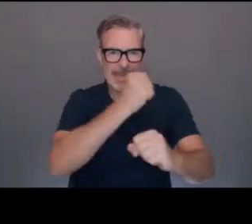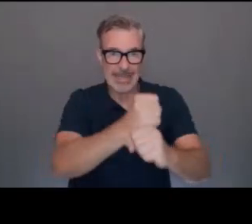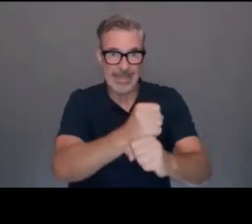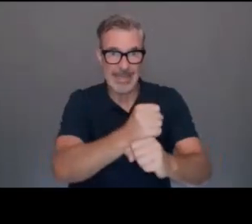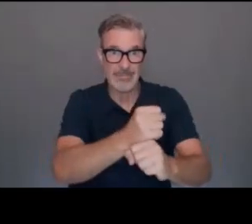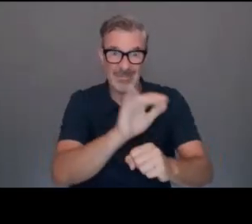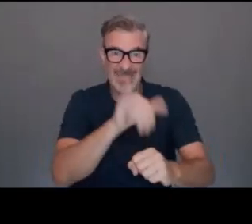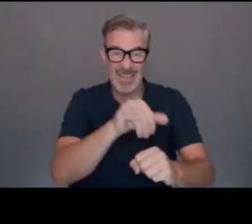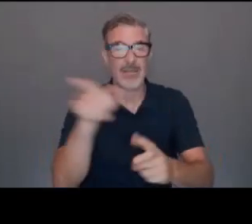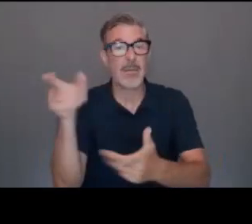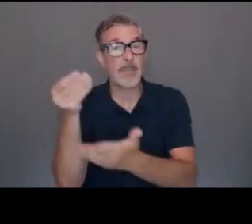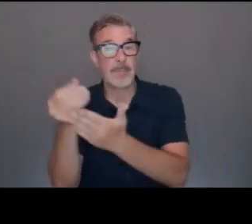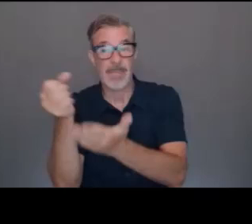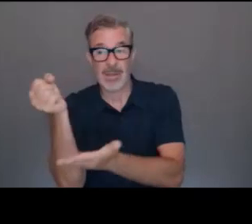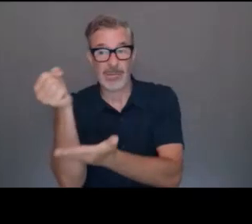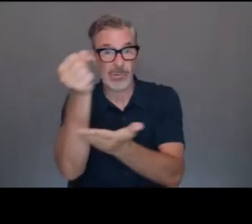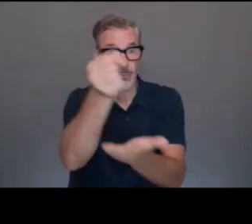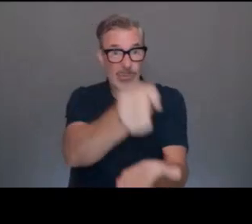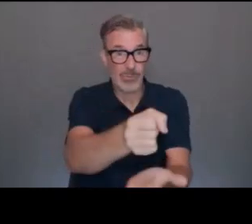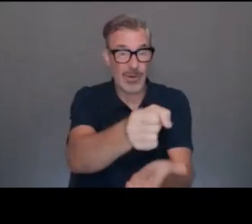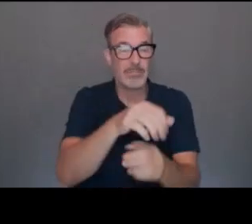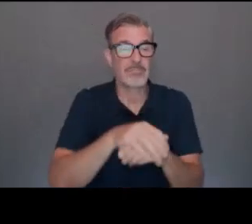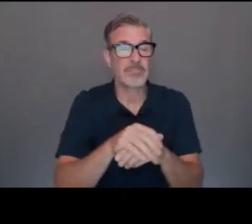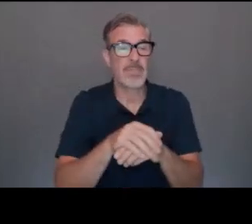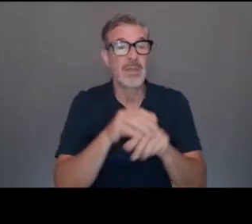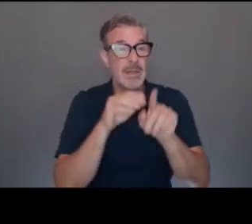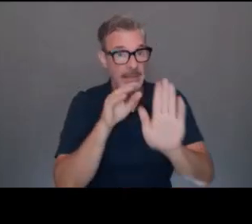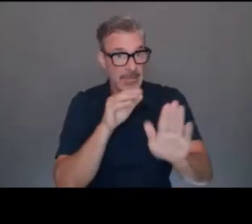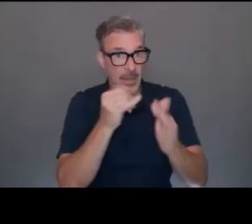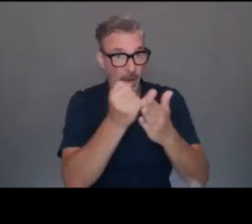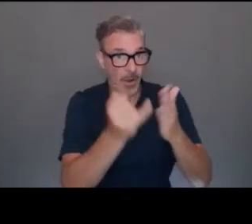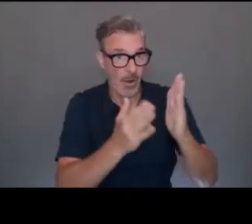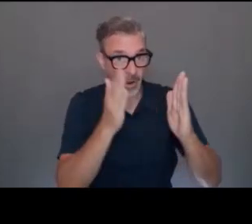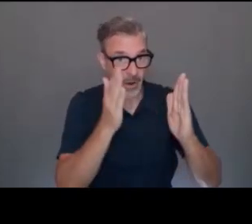incurred after the artist has received notification that the grant will be paid.